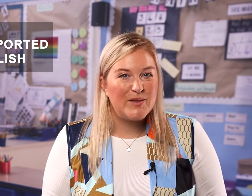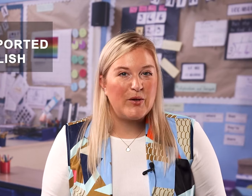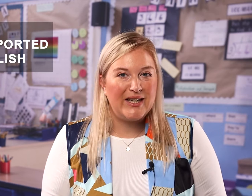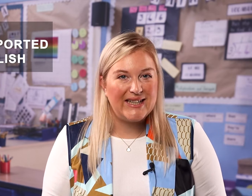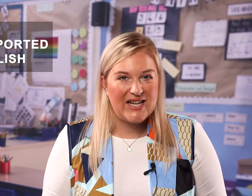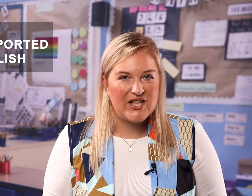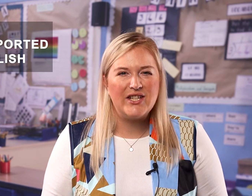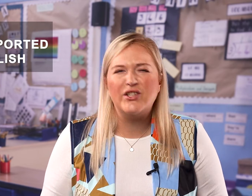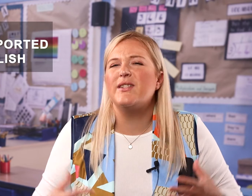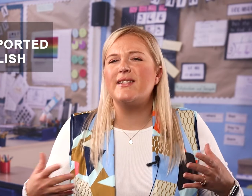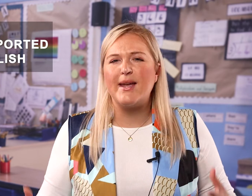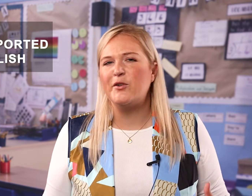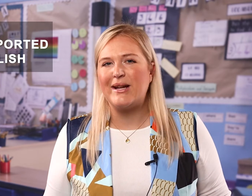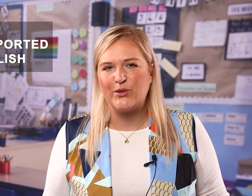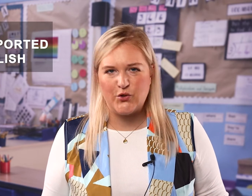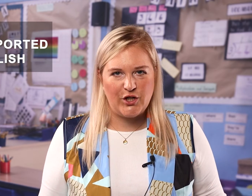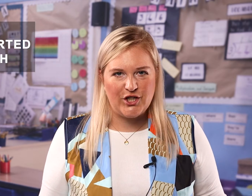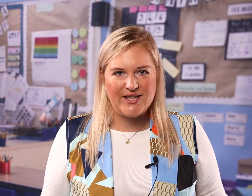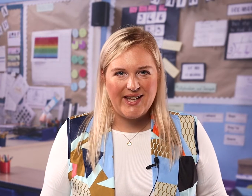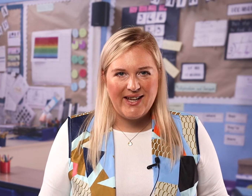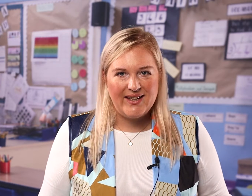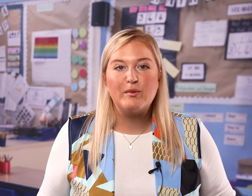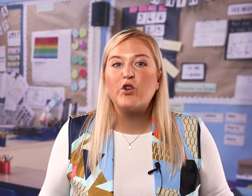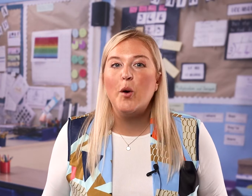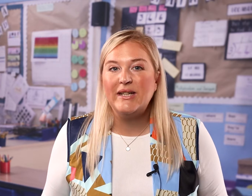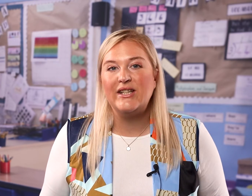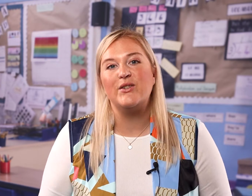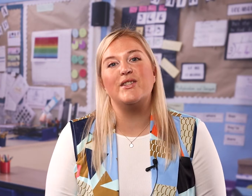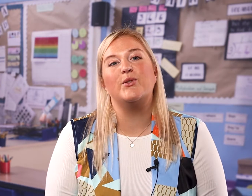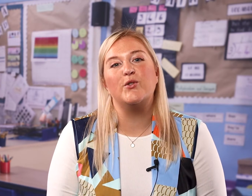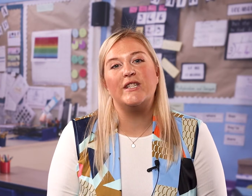spoken English and uses the same grammatical structures. It’s most commonly used in schools